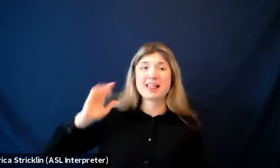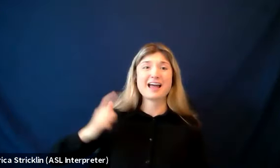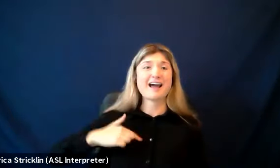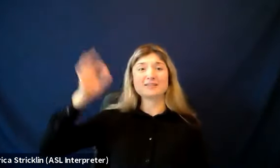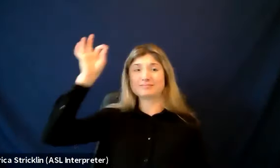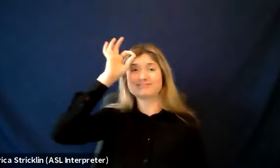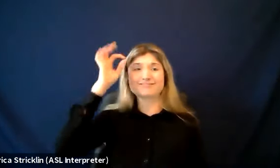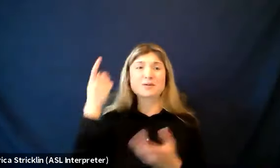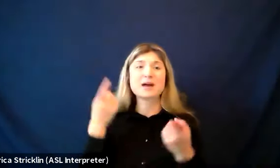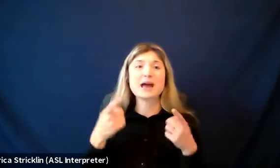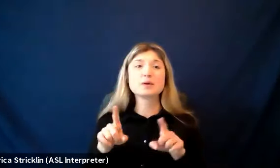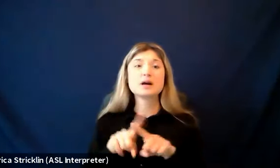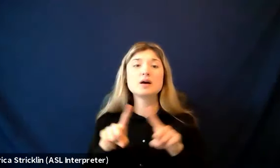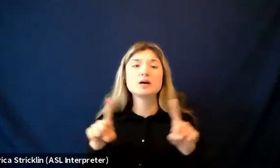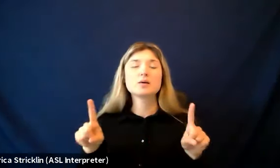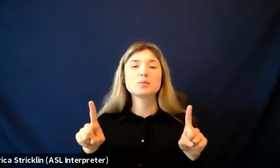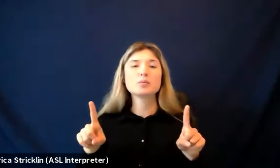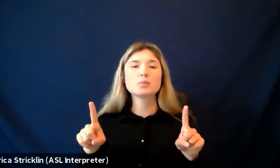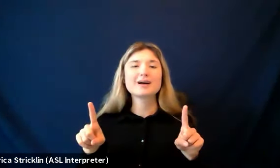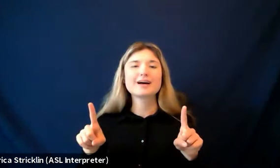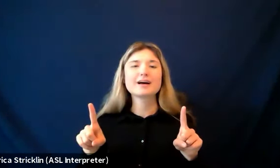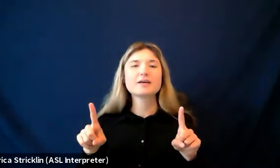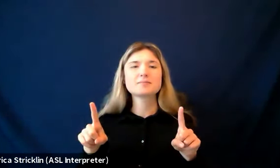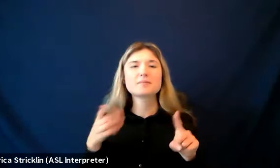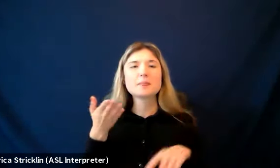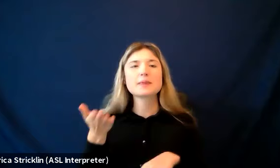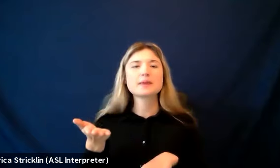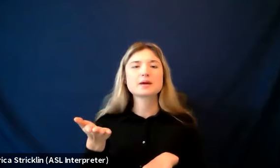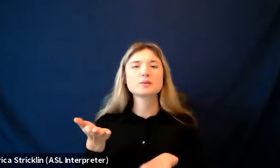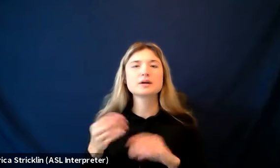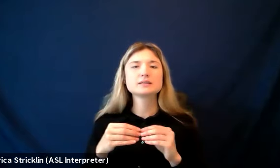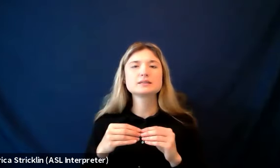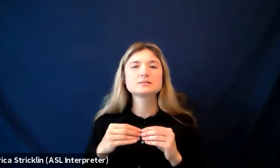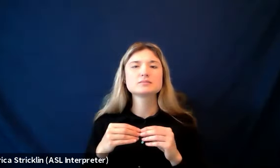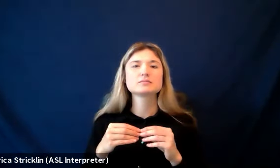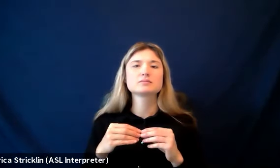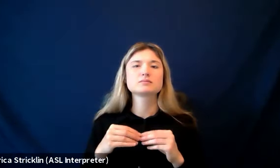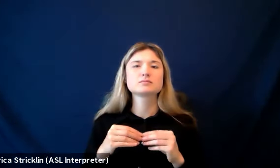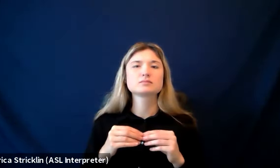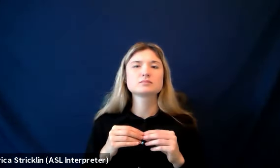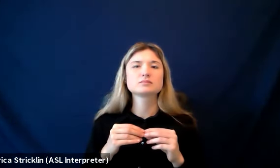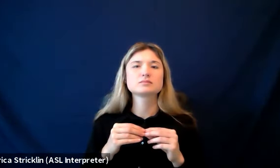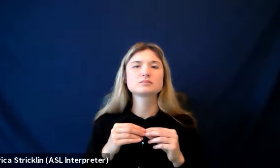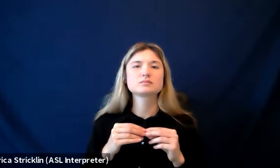But I, but there was there was definitely.